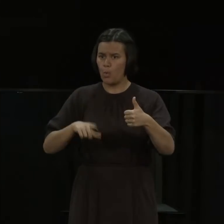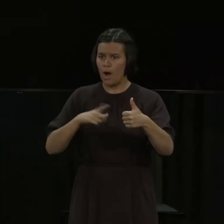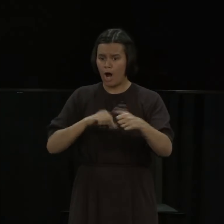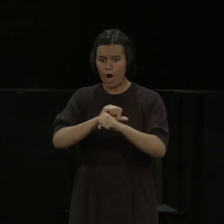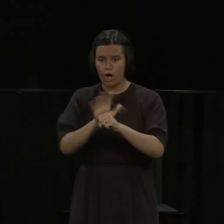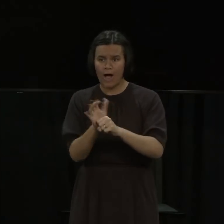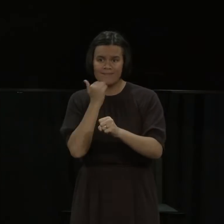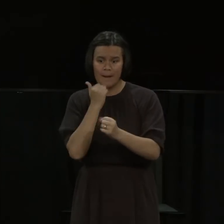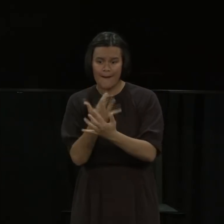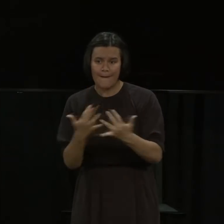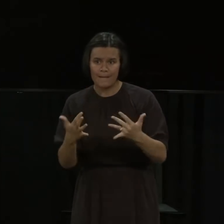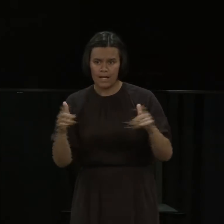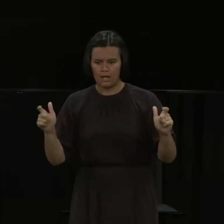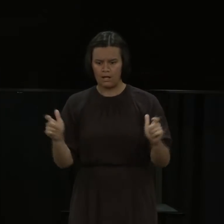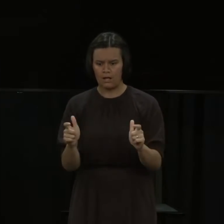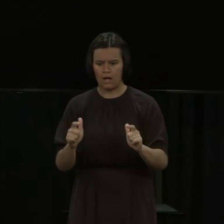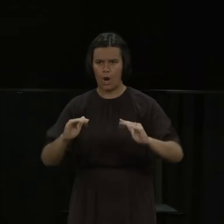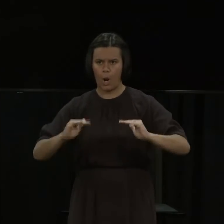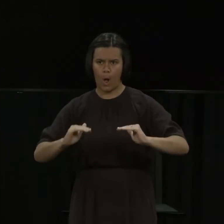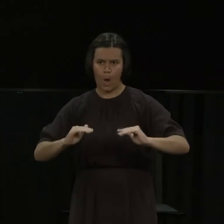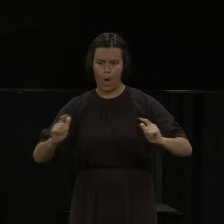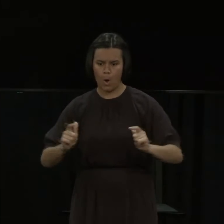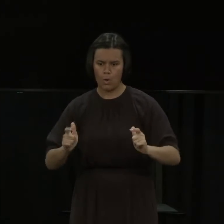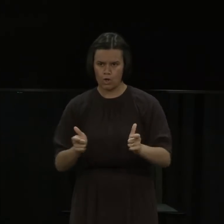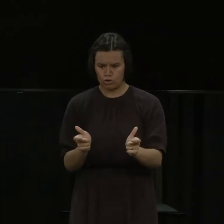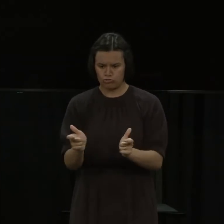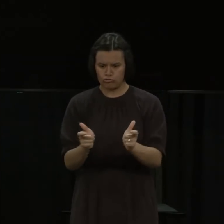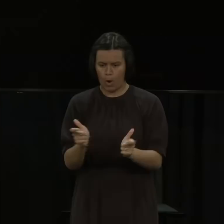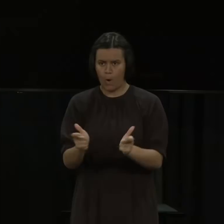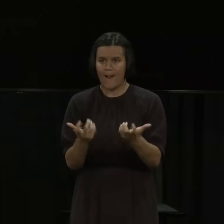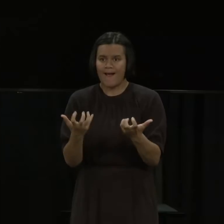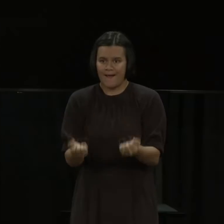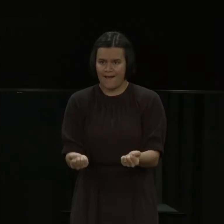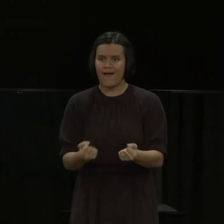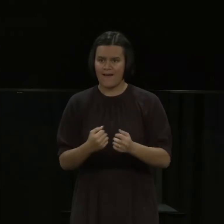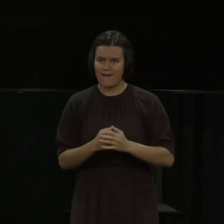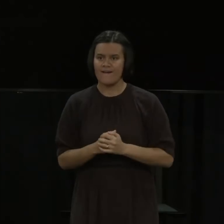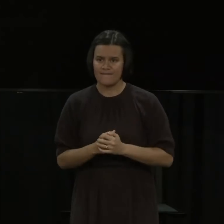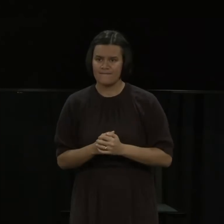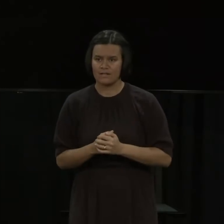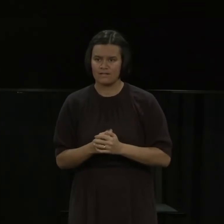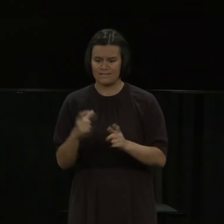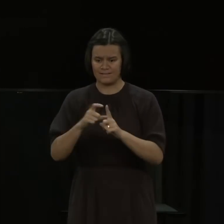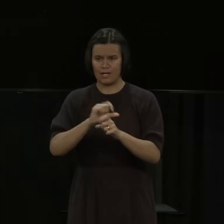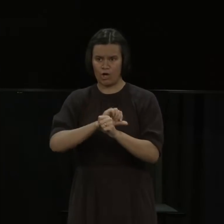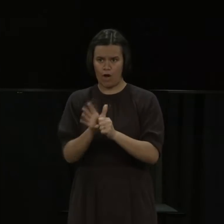way to keep a lid on the exponential growth potential.